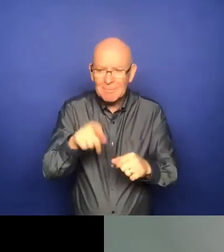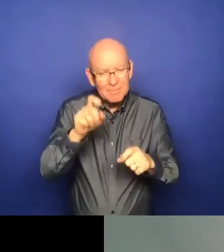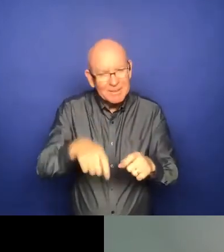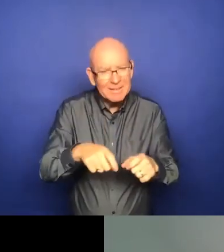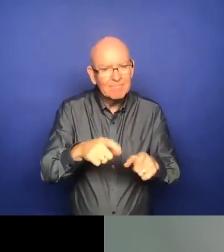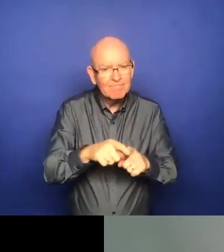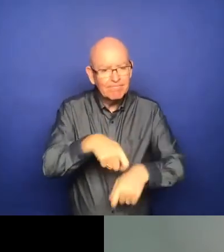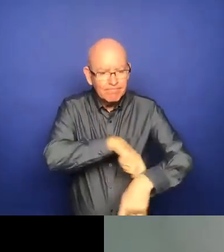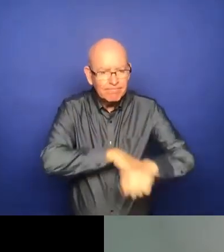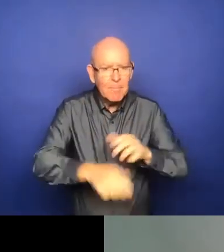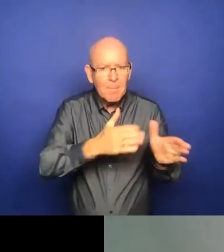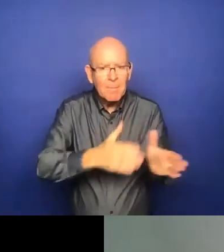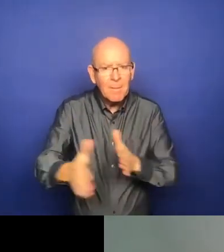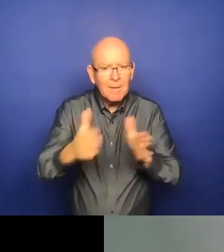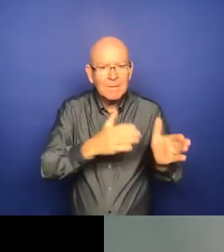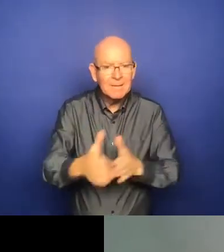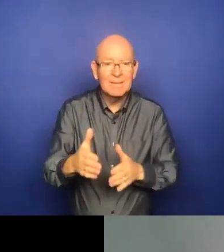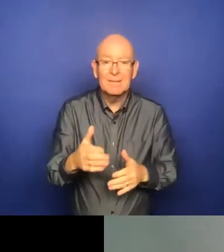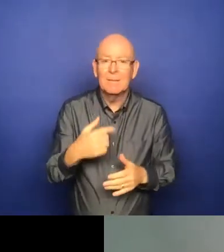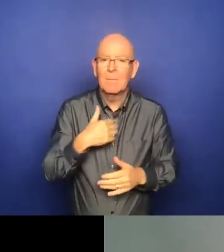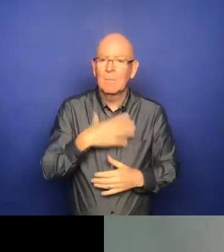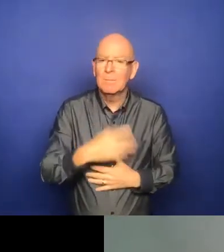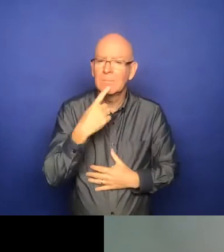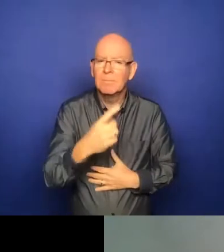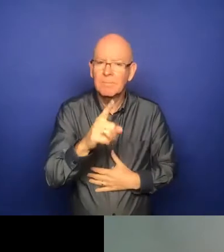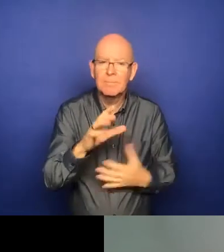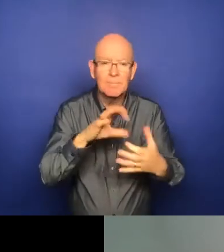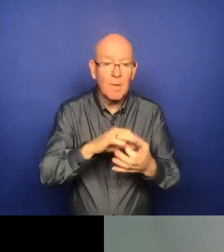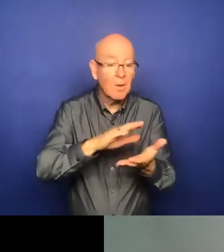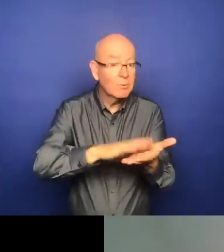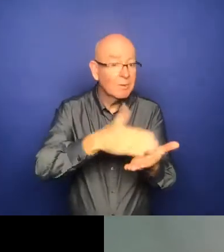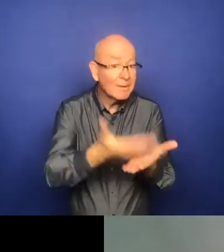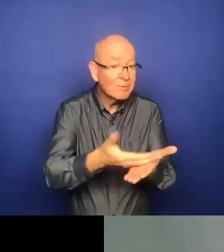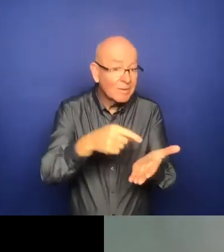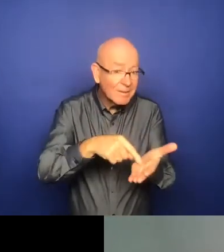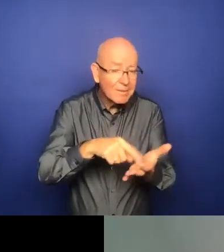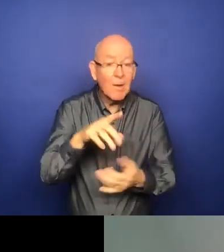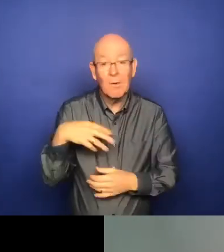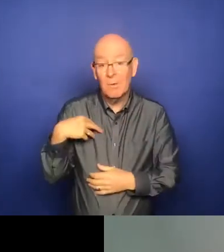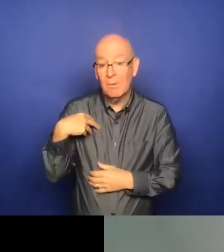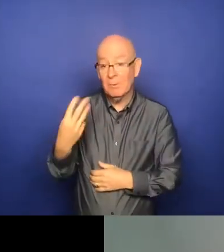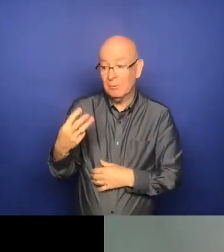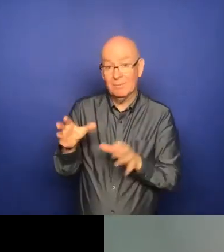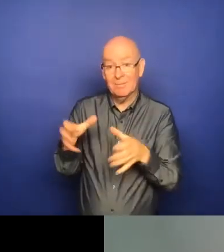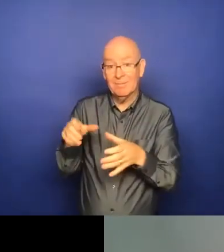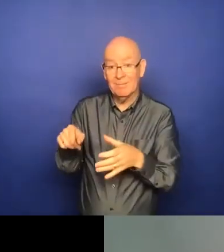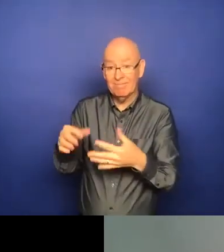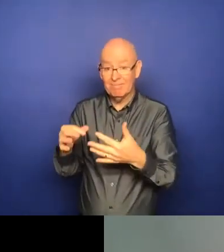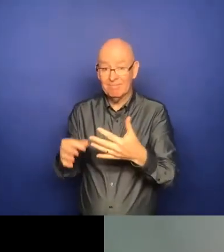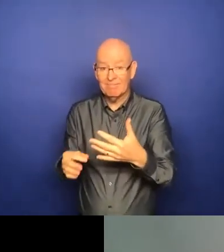questions into other languages, and this was done to ensure cultural appropriateness that the constructs were adequately